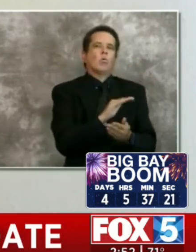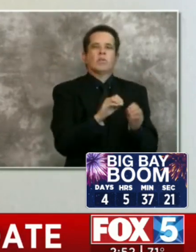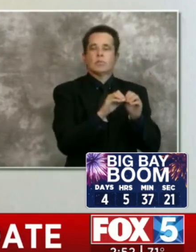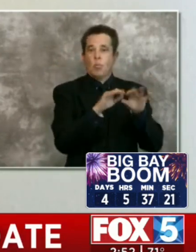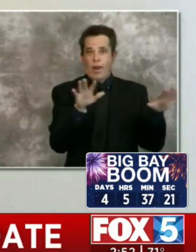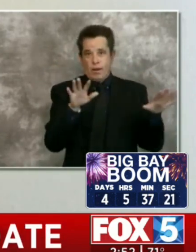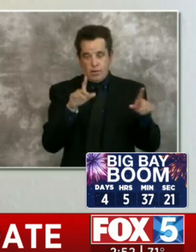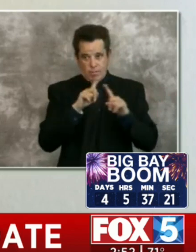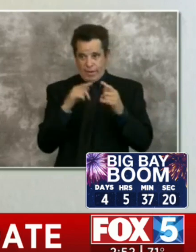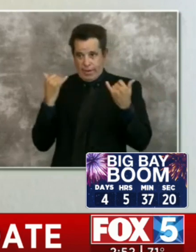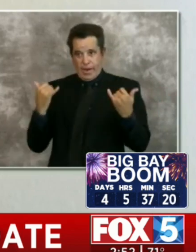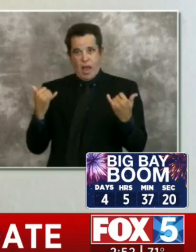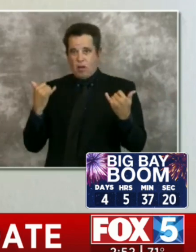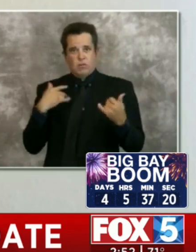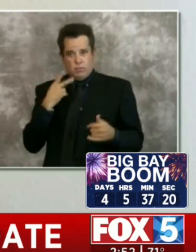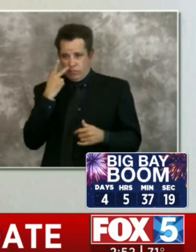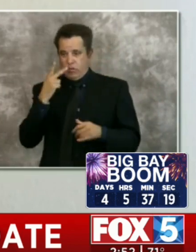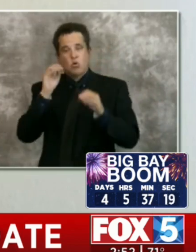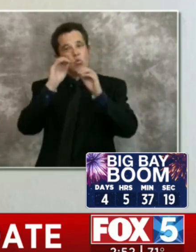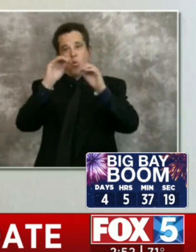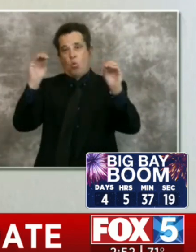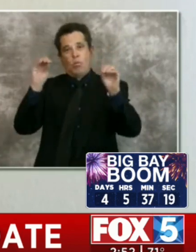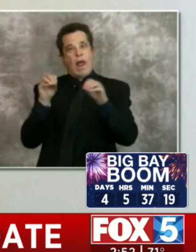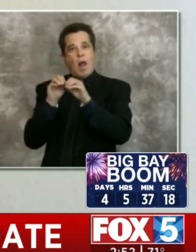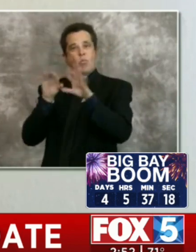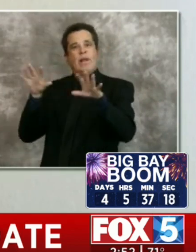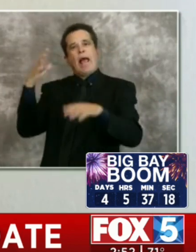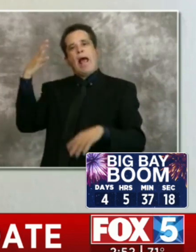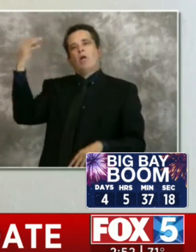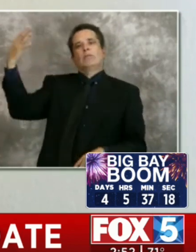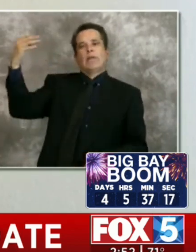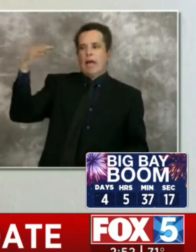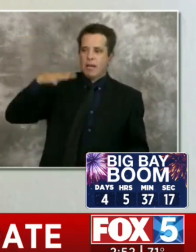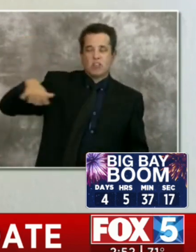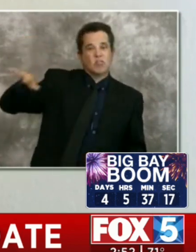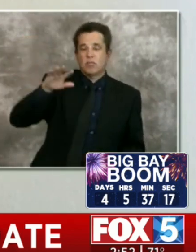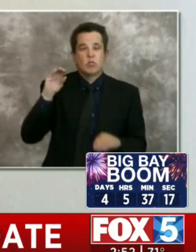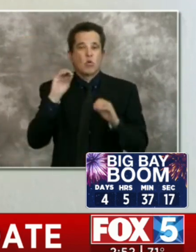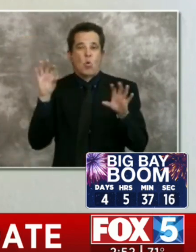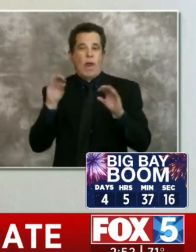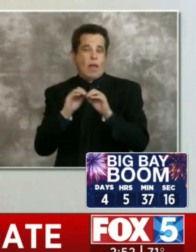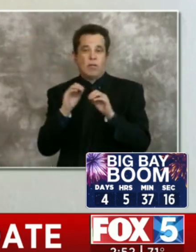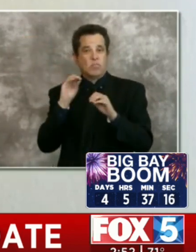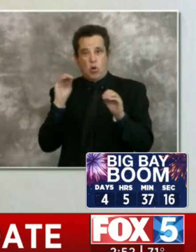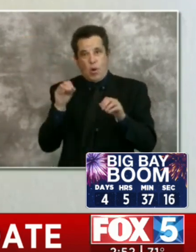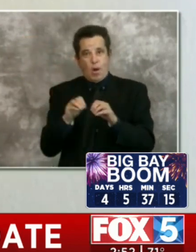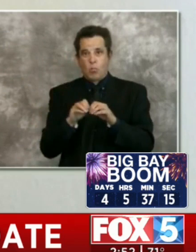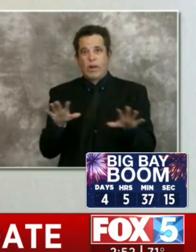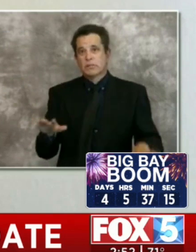AFTER TEEN OR PROVIDE LINKS OR CONNECTIONS TO THE SPREAD. AND THAT COULD ALWAYS CHANGE IN THE FUTURE BUT TO DATE WE HAVE